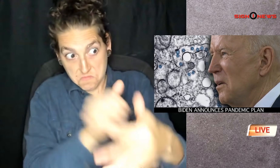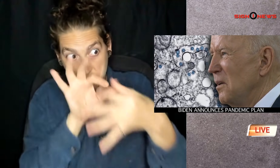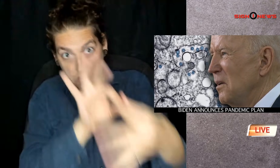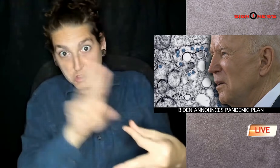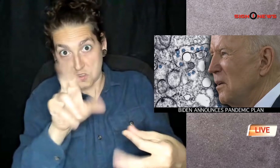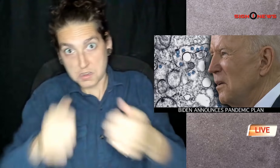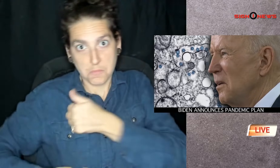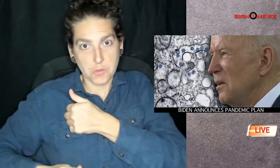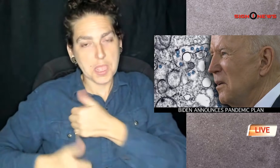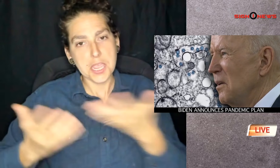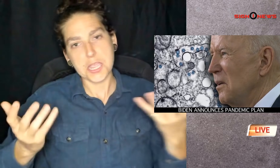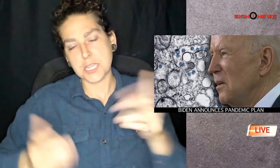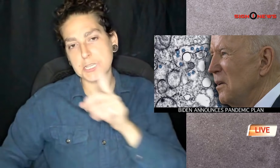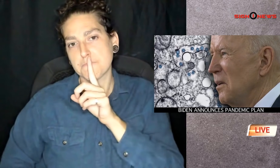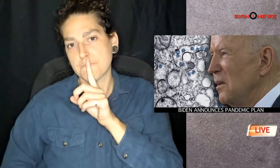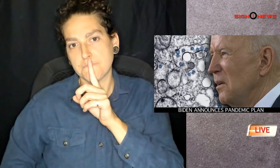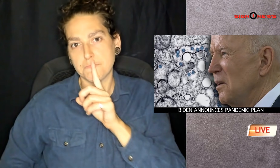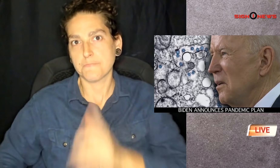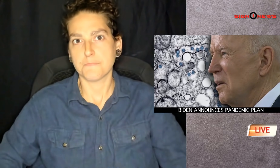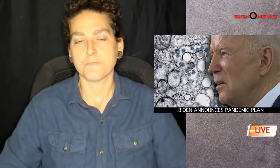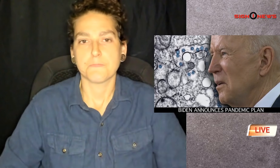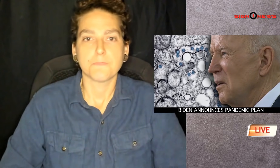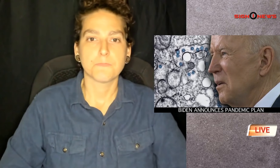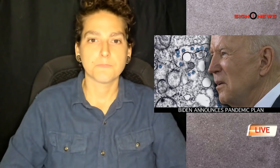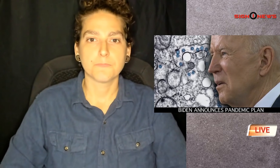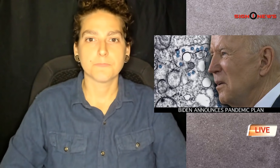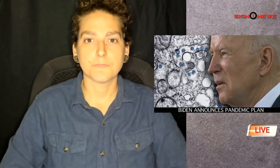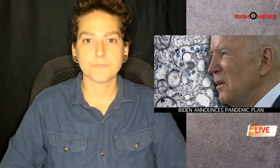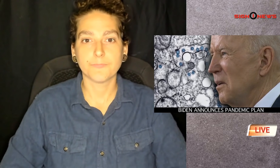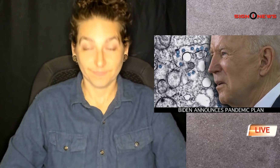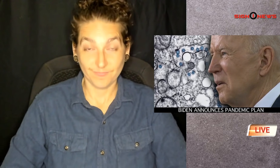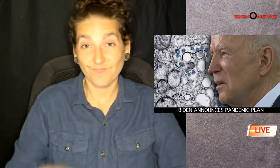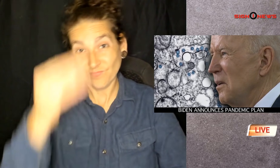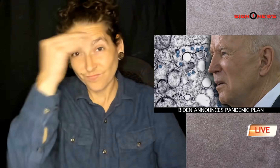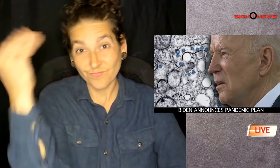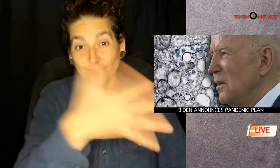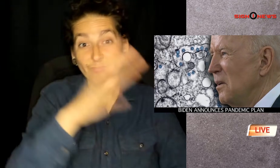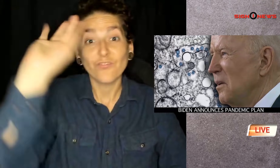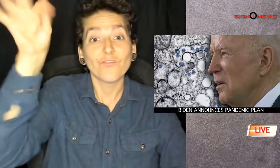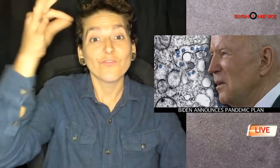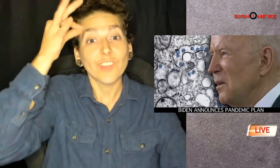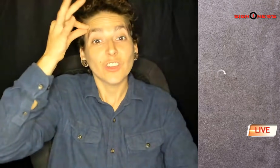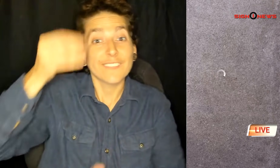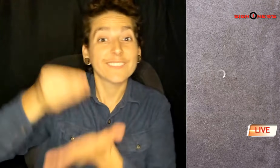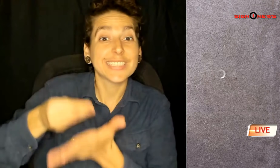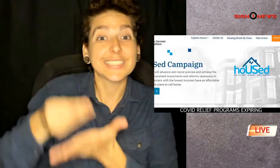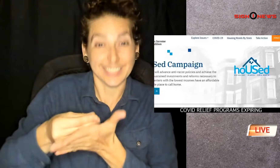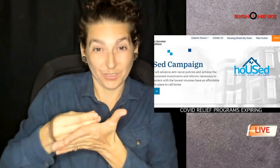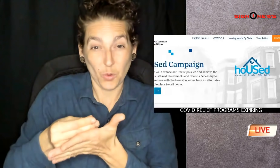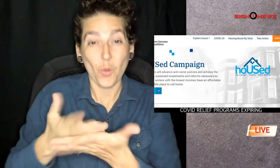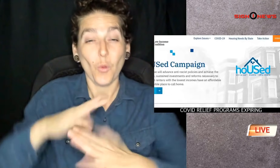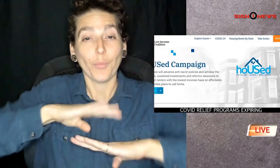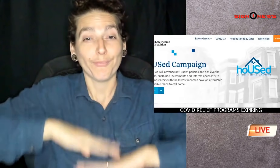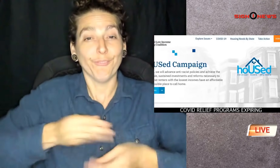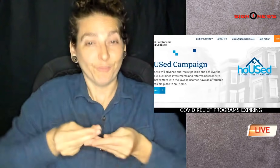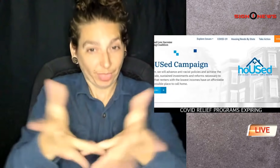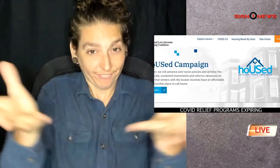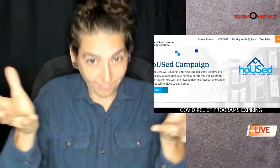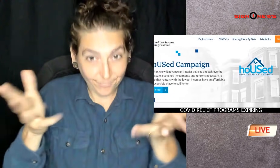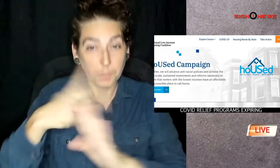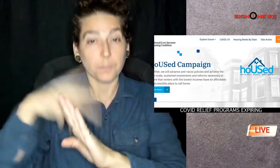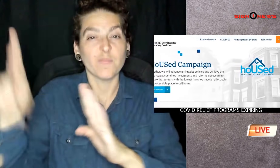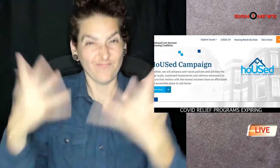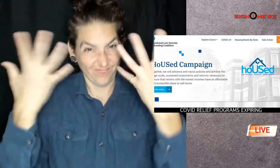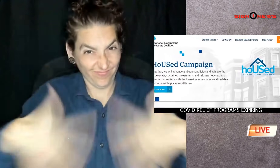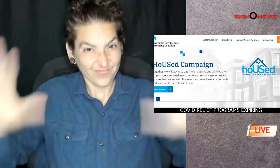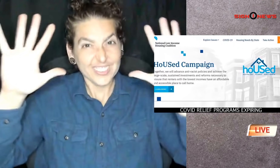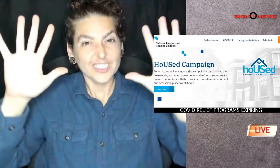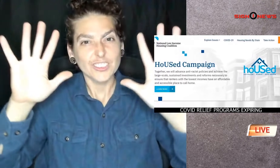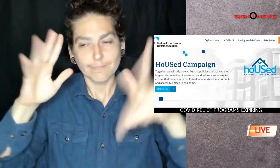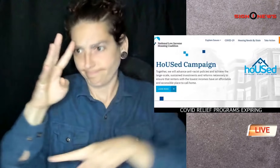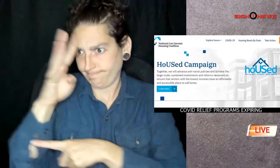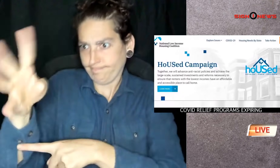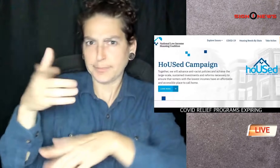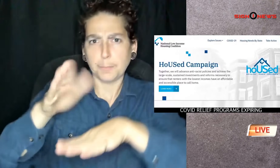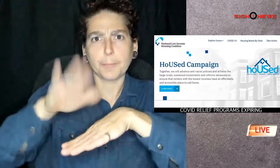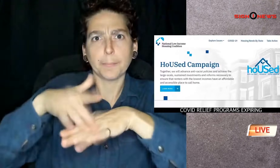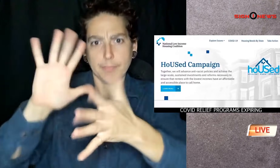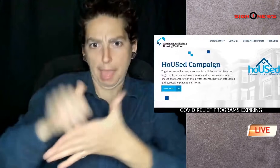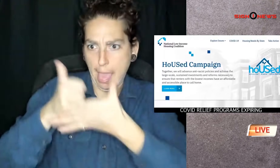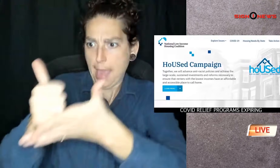imposed on the US military the federal financial relief programs that